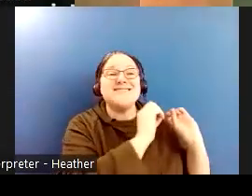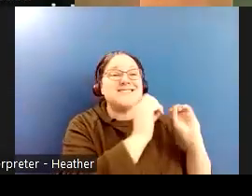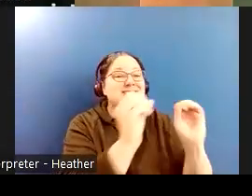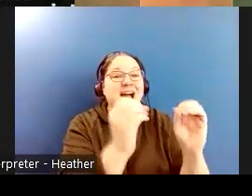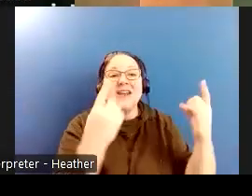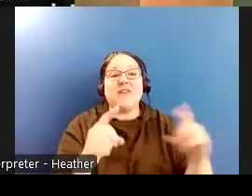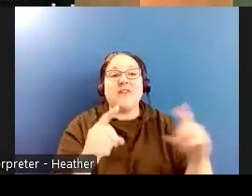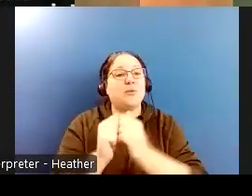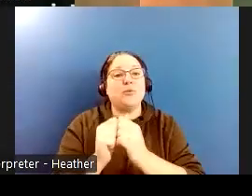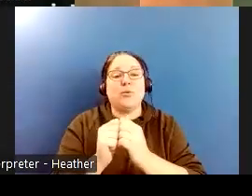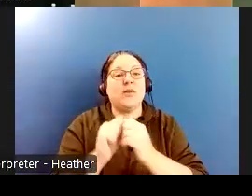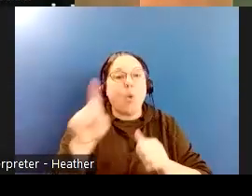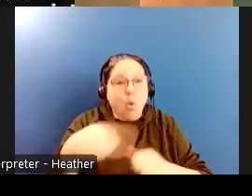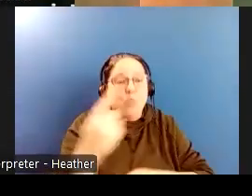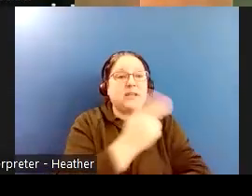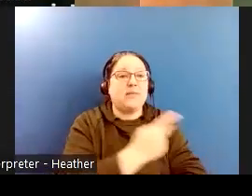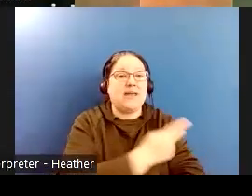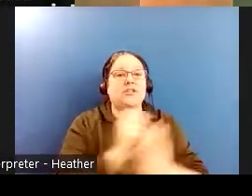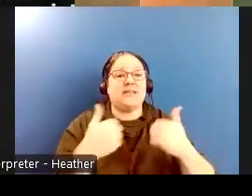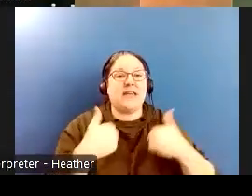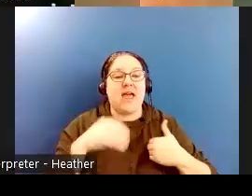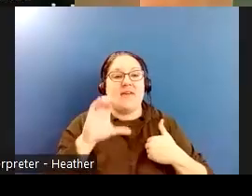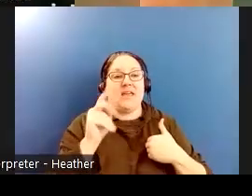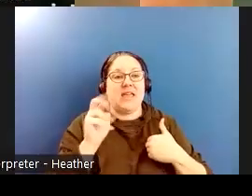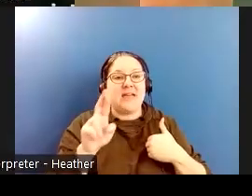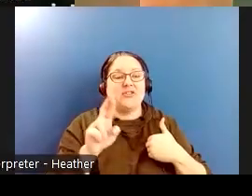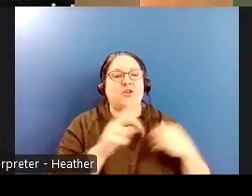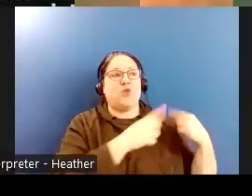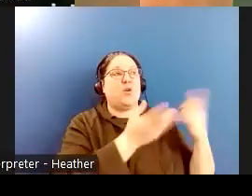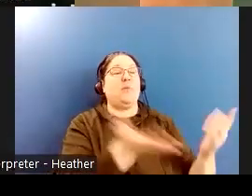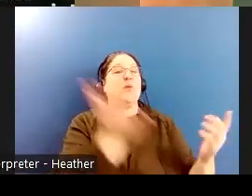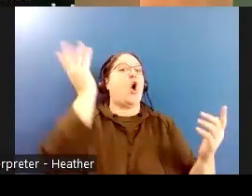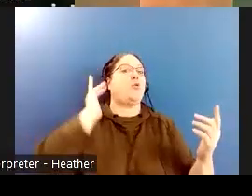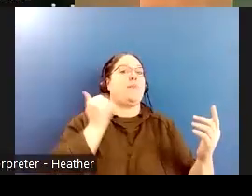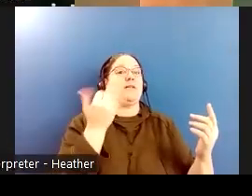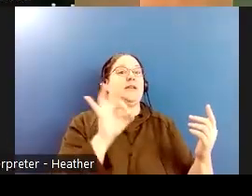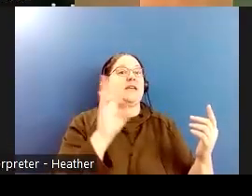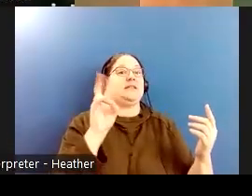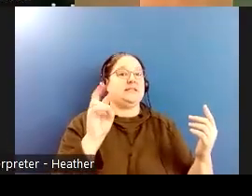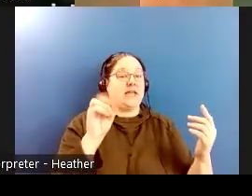with cancer, you know. So, this looked at all the studies since like 1970 when this work started to